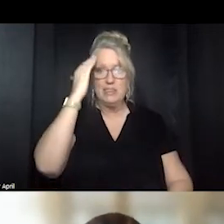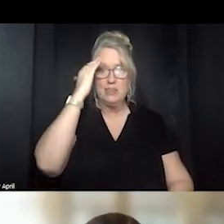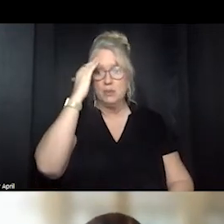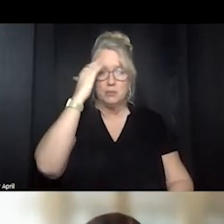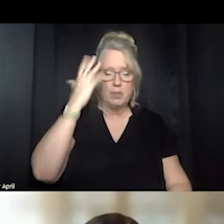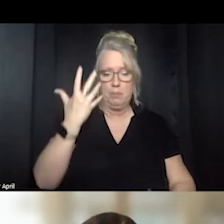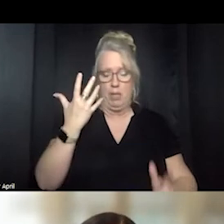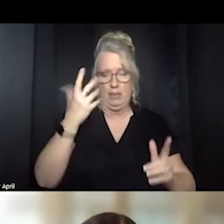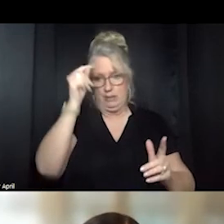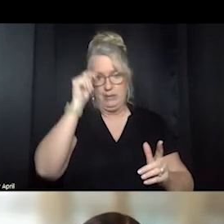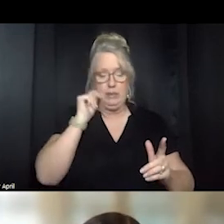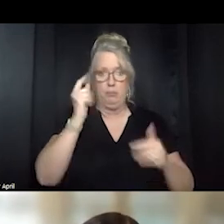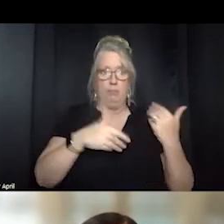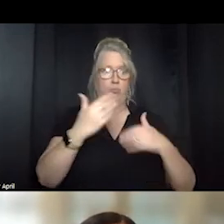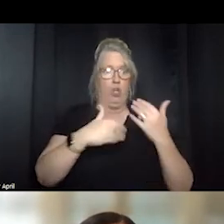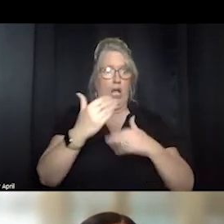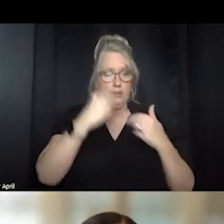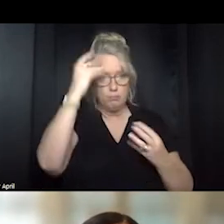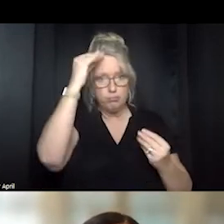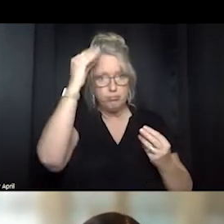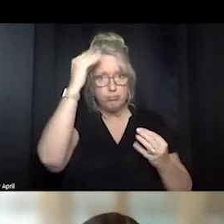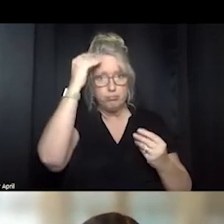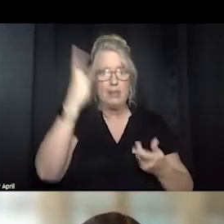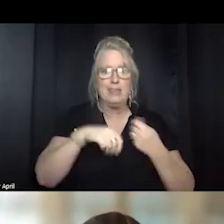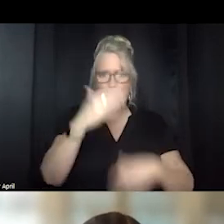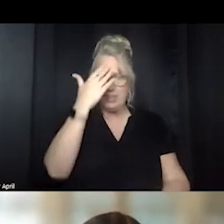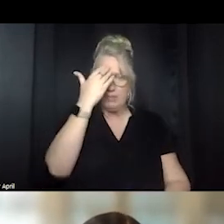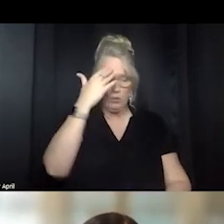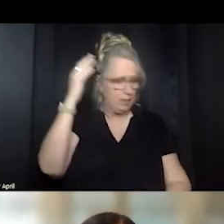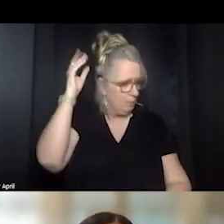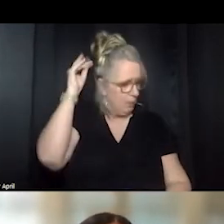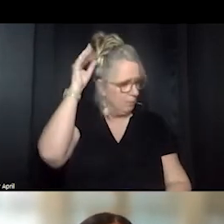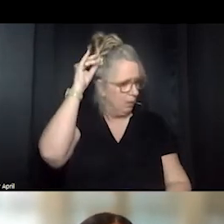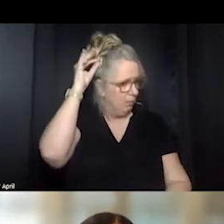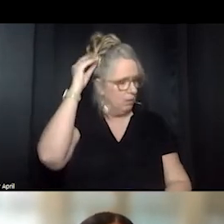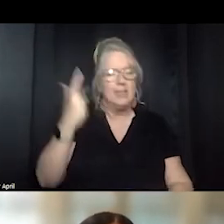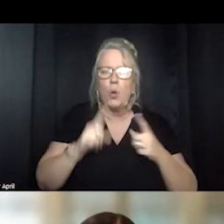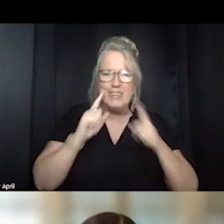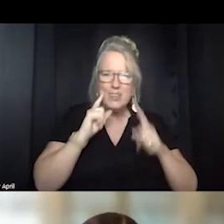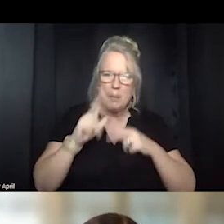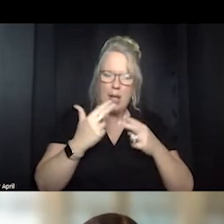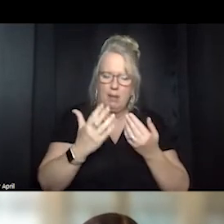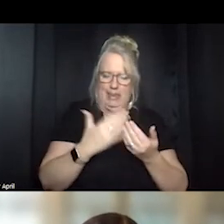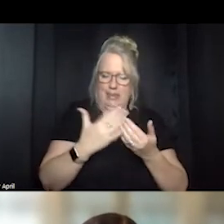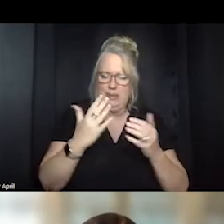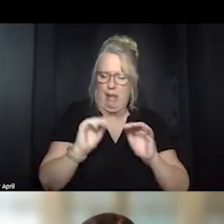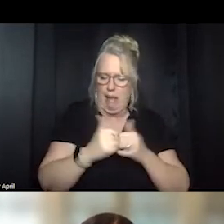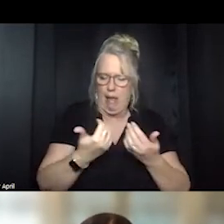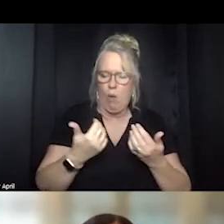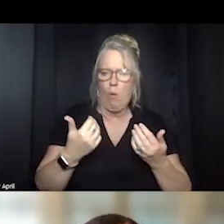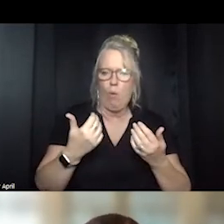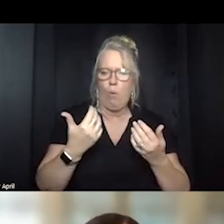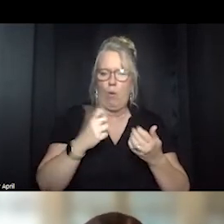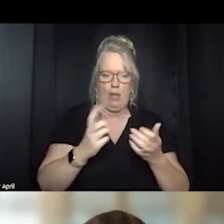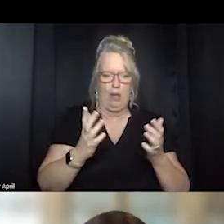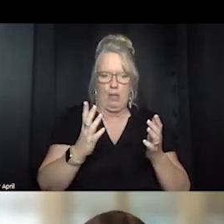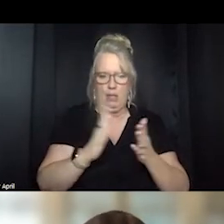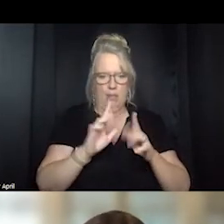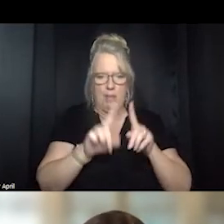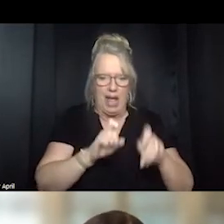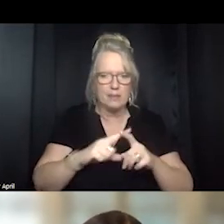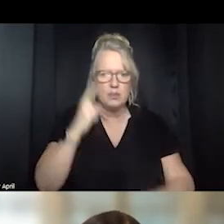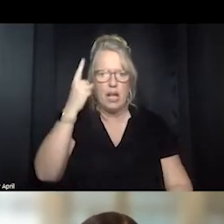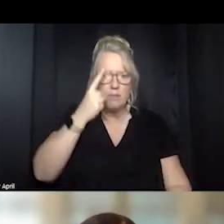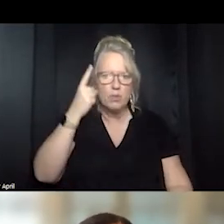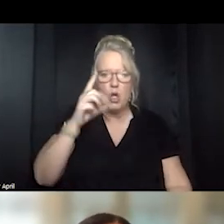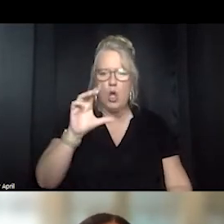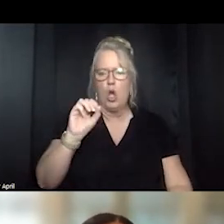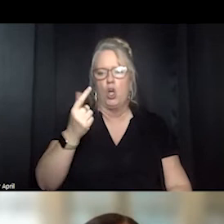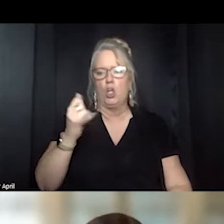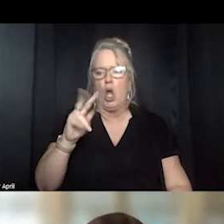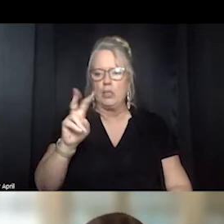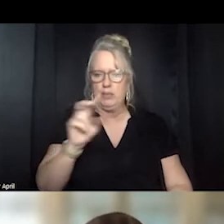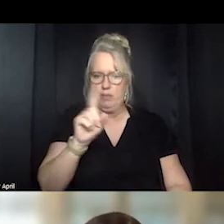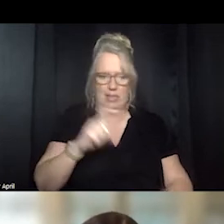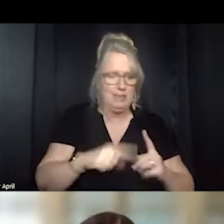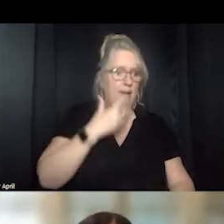INFORMATION IN THEIR A M I G D E L A, INSTEAD OF PREFRONTAL CORTEX. IS IT HOT IN HERE? THAT CAN,